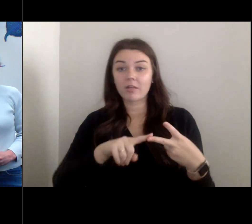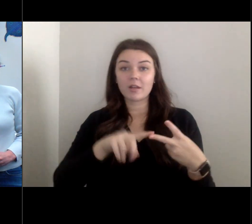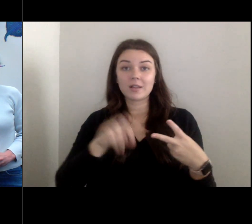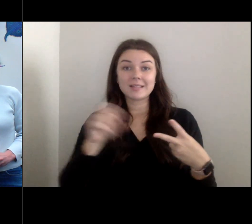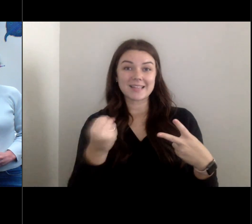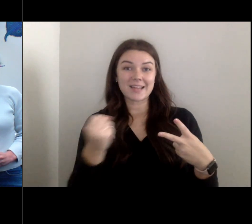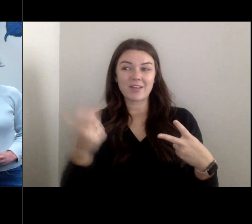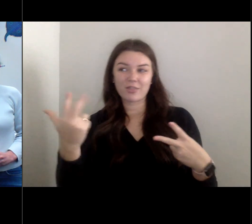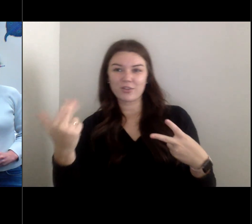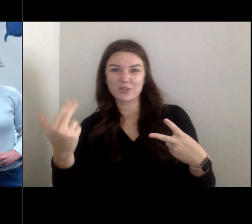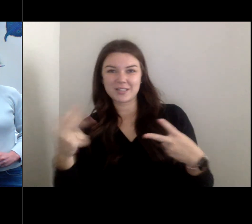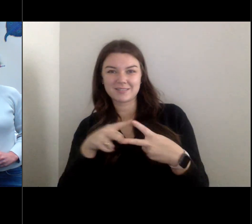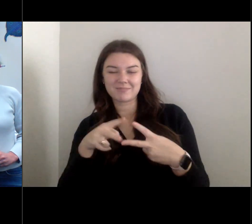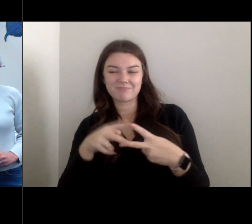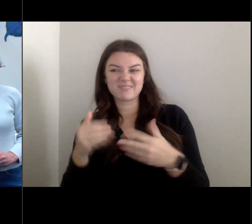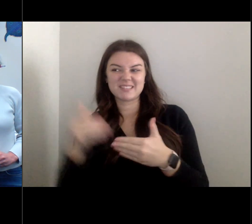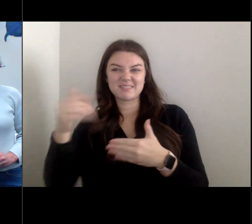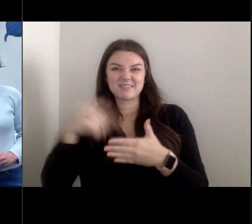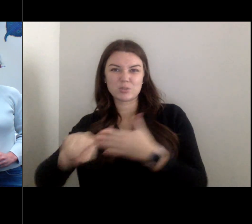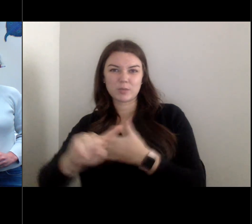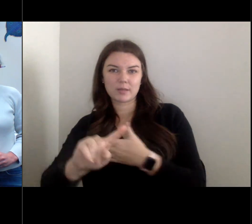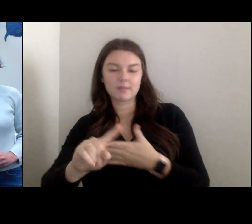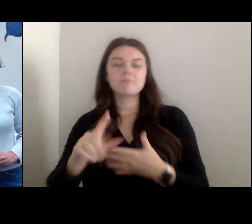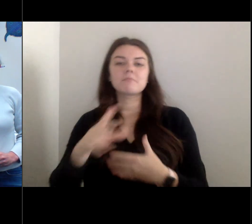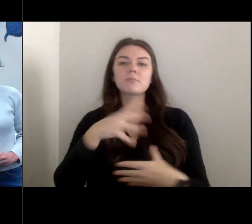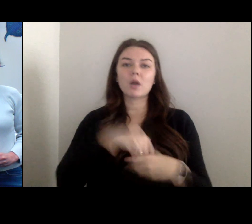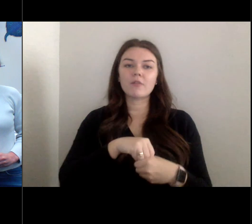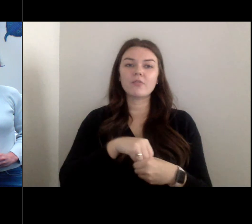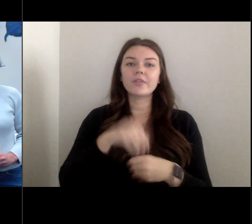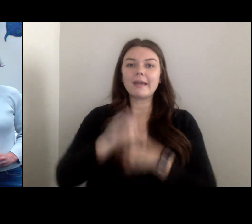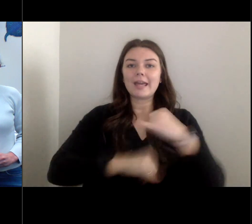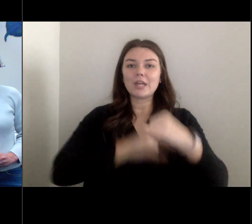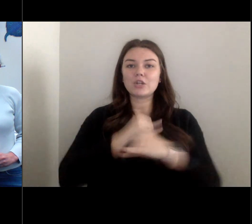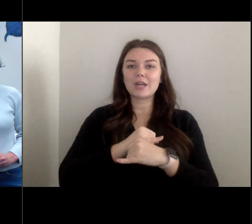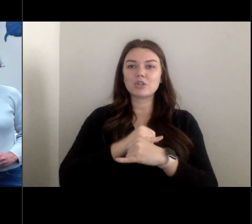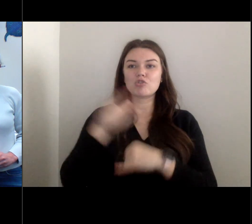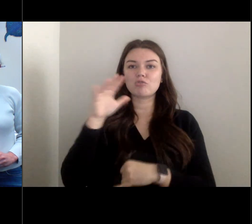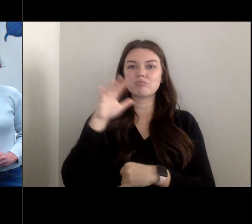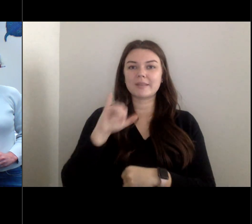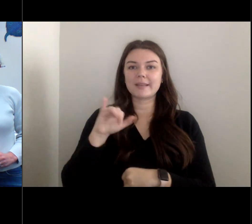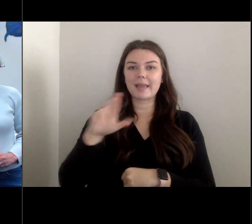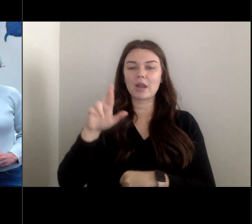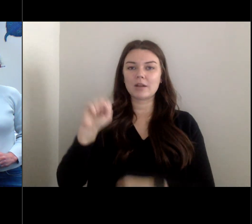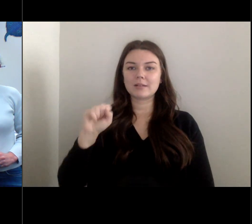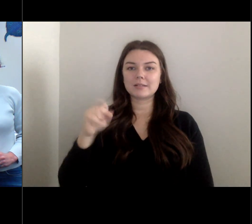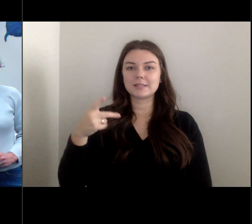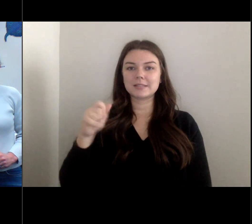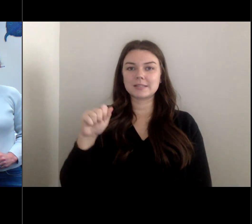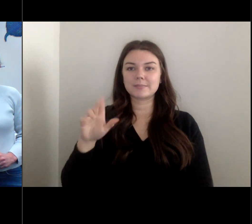They're part of the Smithsonian National Air and Space Museum Family Day events. Friday's webinar will be on using planes, drones,